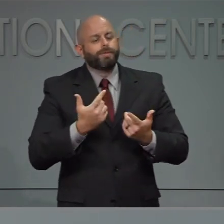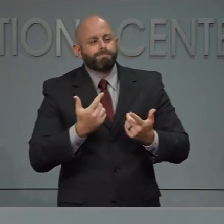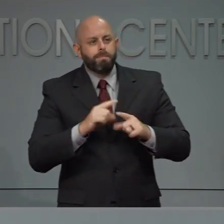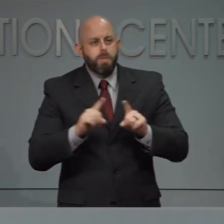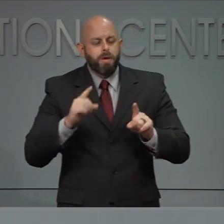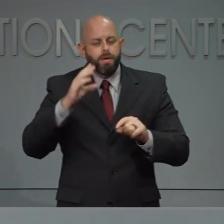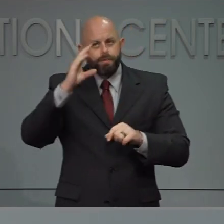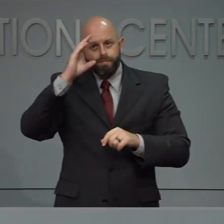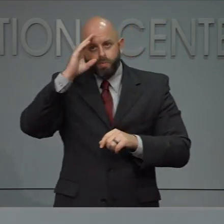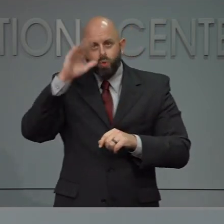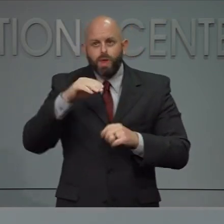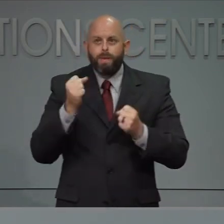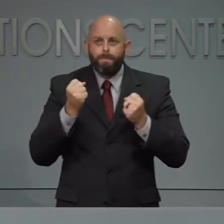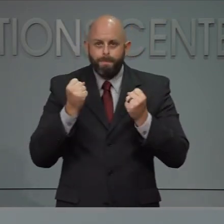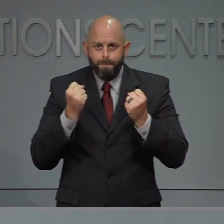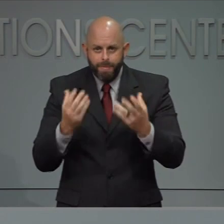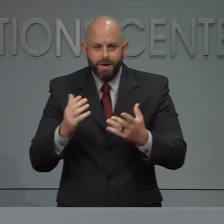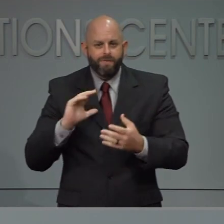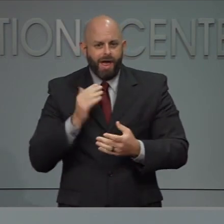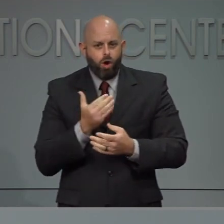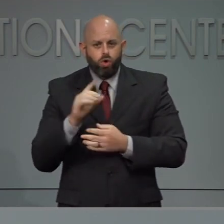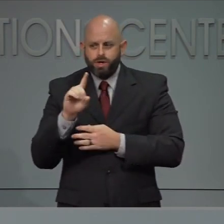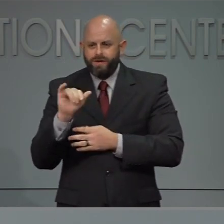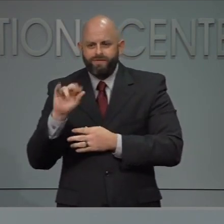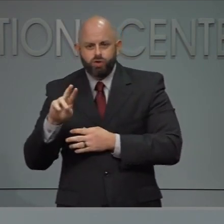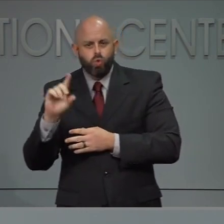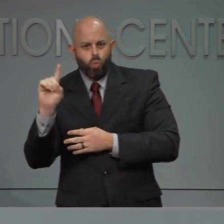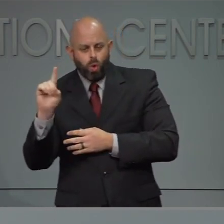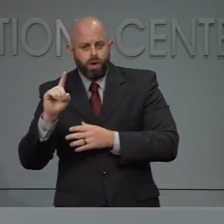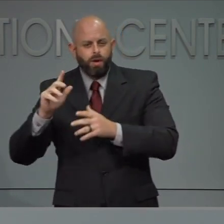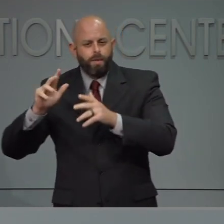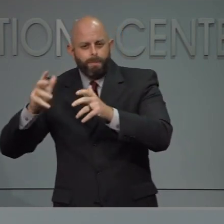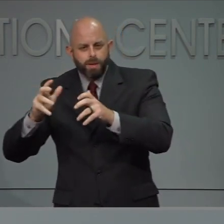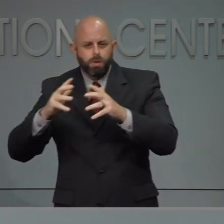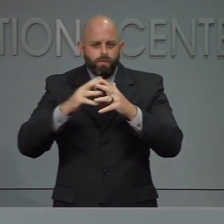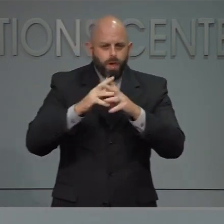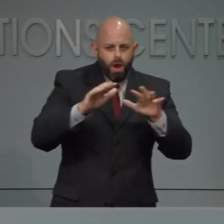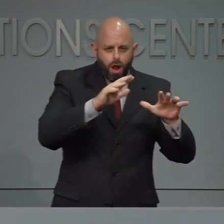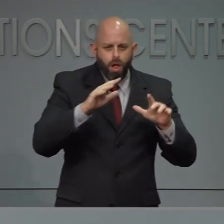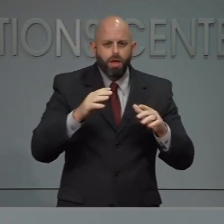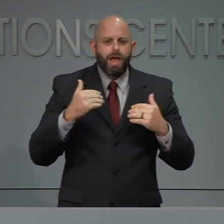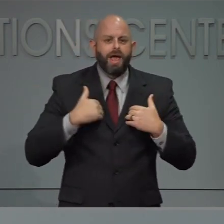ARE. OUR DIVISION ONE SPORTS ARE DOING A TESTING REGIMEN